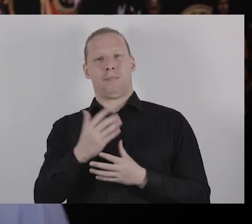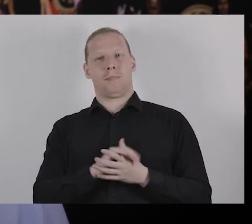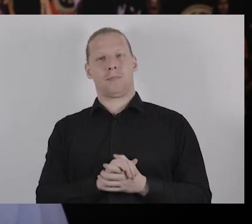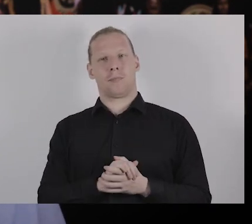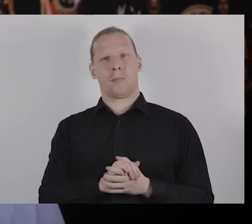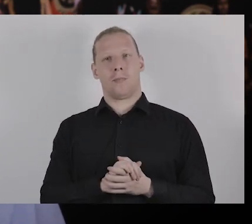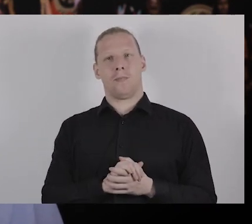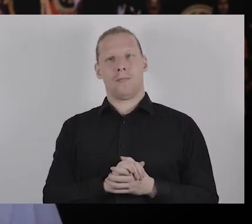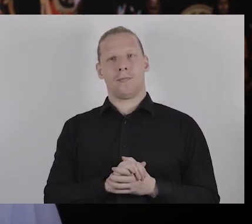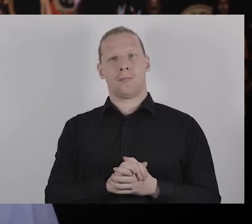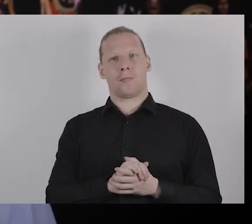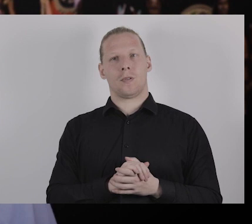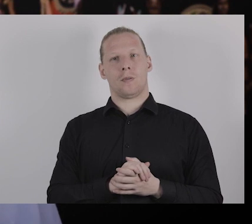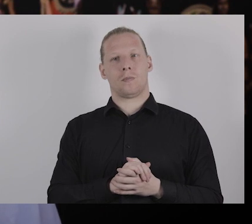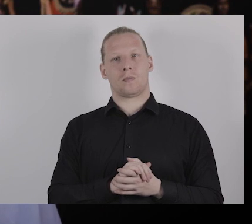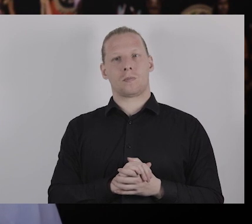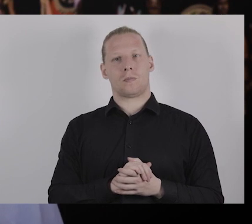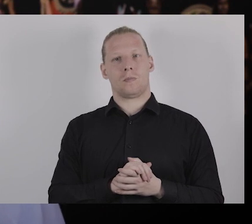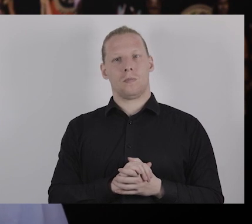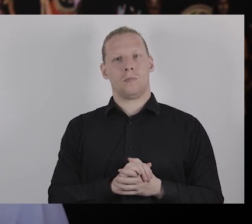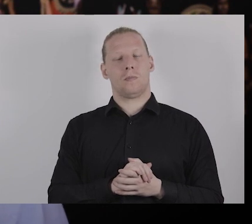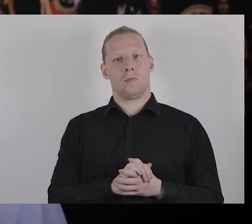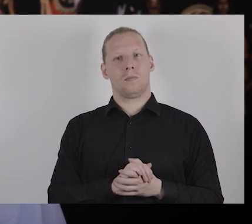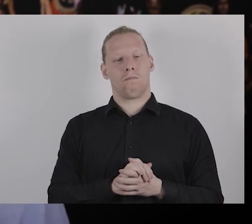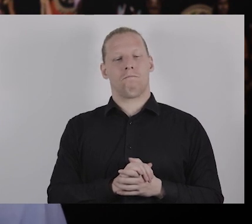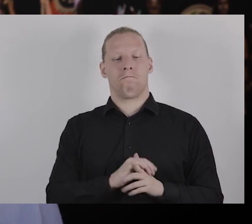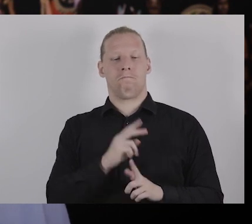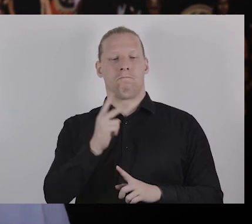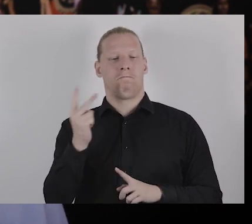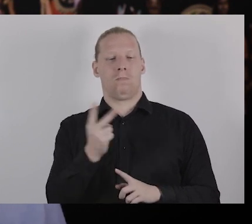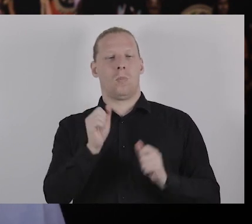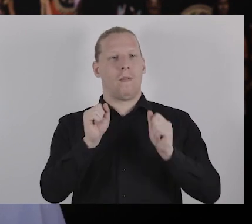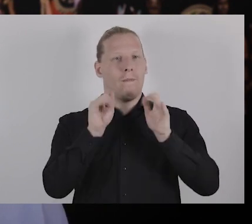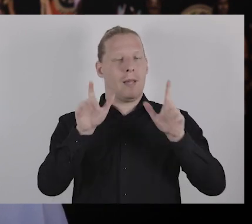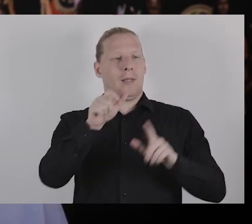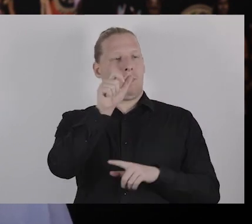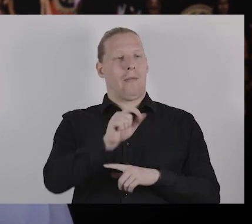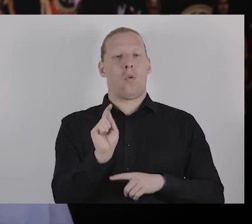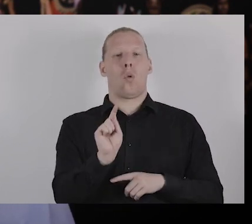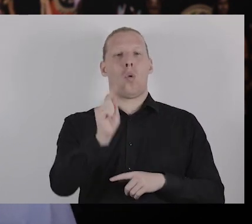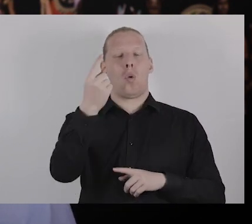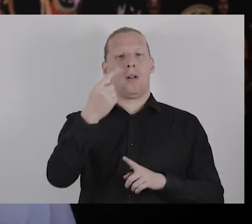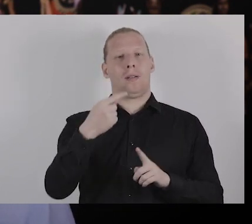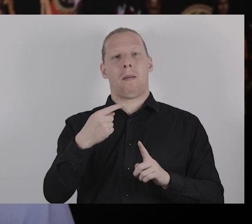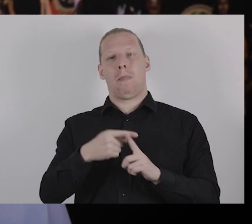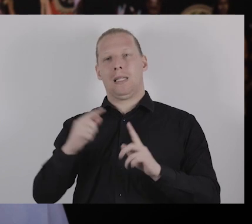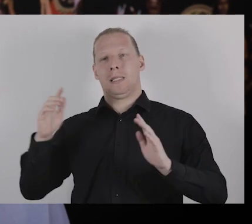They're the stalwarts of the Tāmaki region and of the mountain ranges of Taranaki.